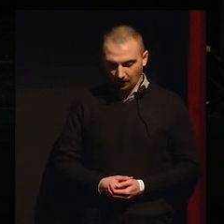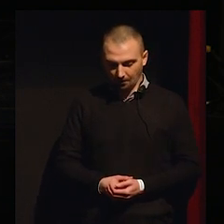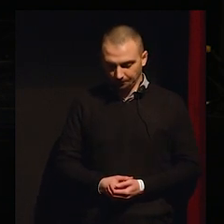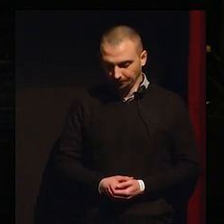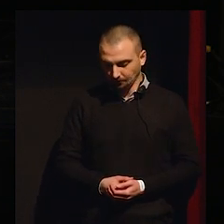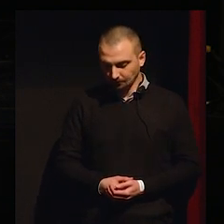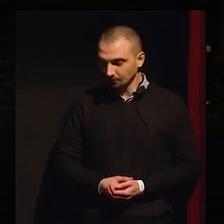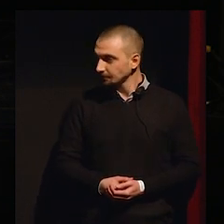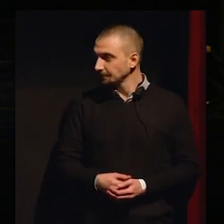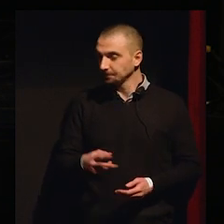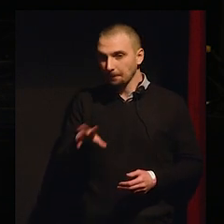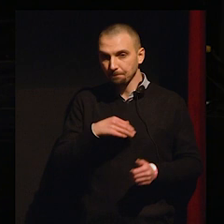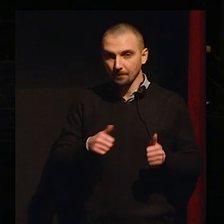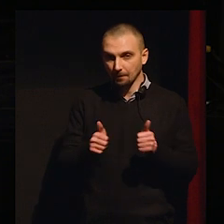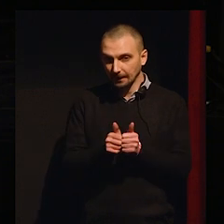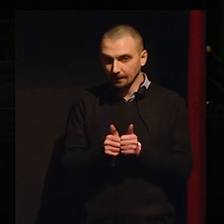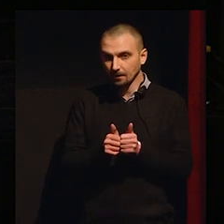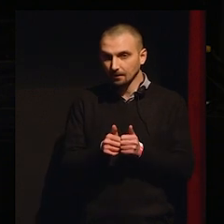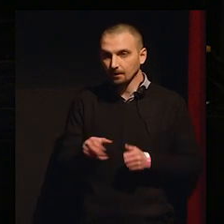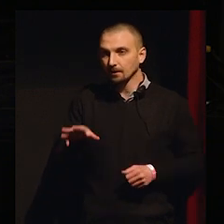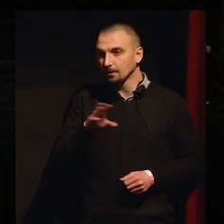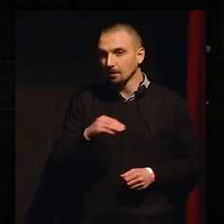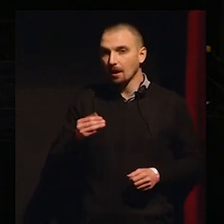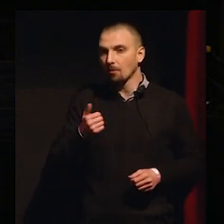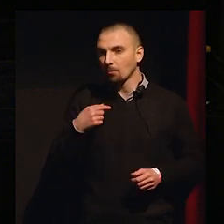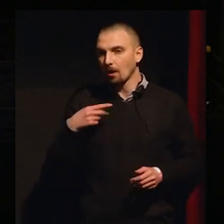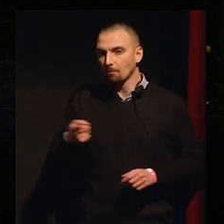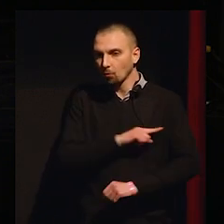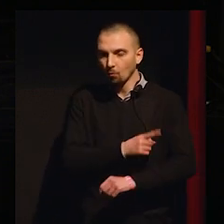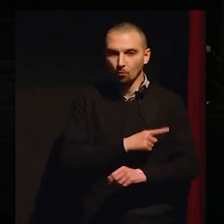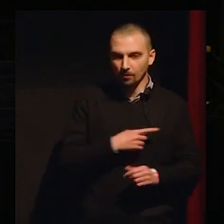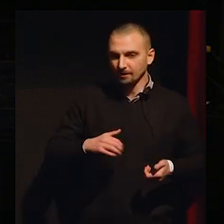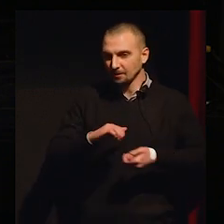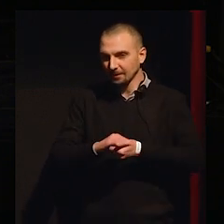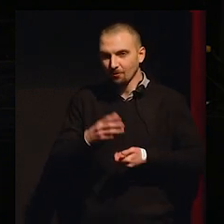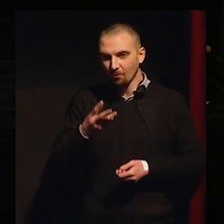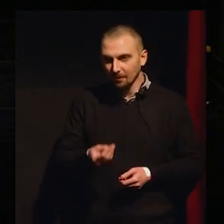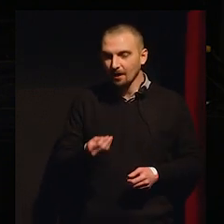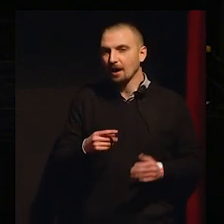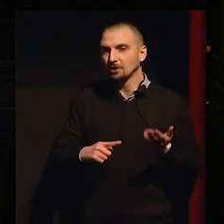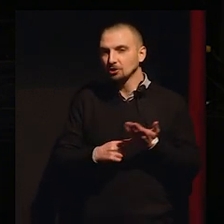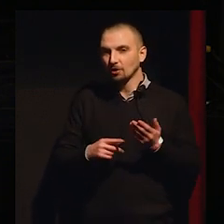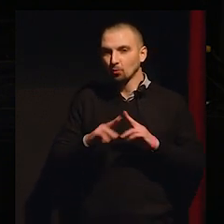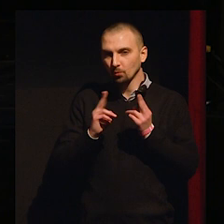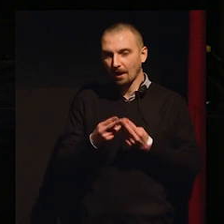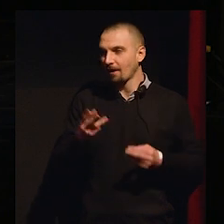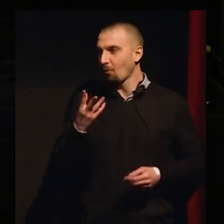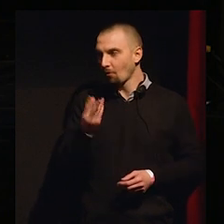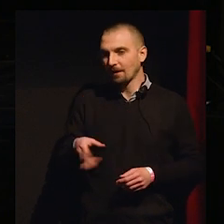we walk together, we are together, and we trust in the power of our pixels. We exist in the digital world too, and we will continue. Thank you very much.